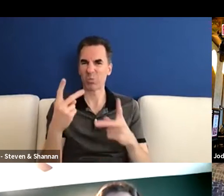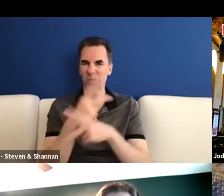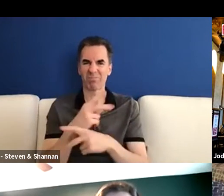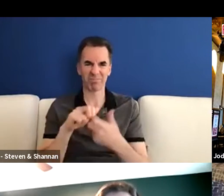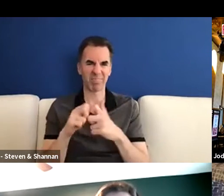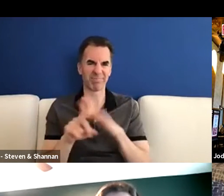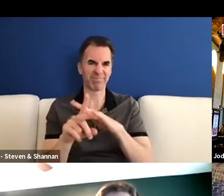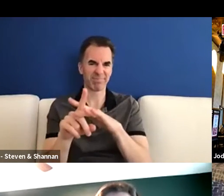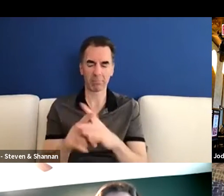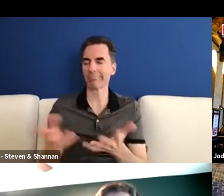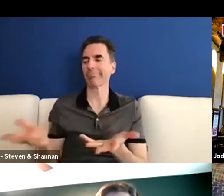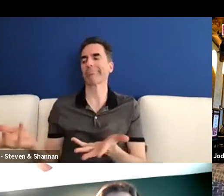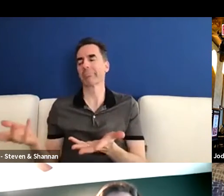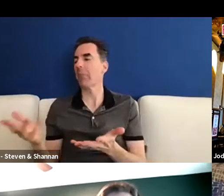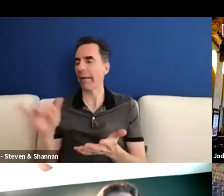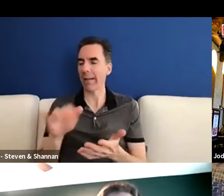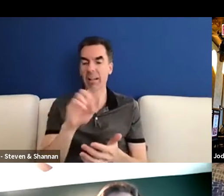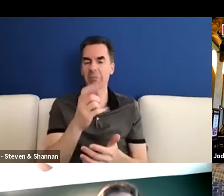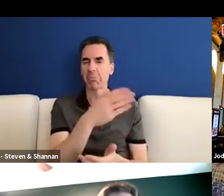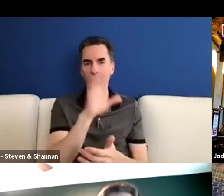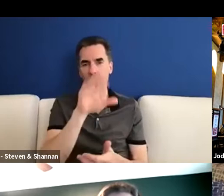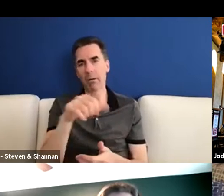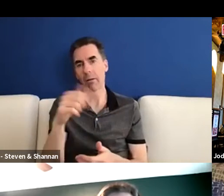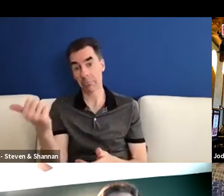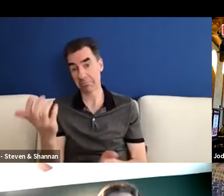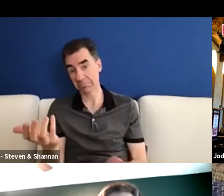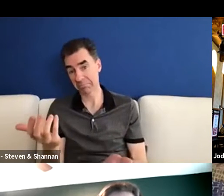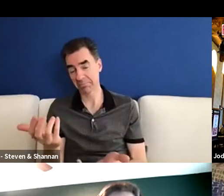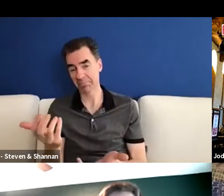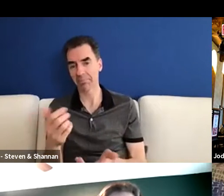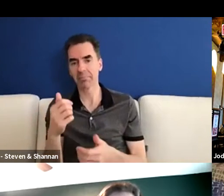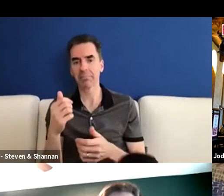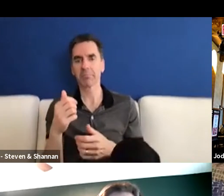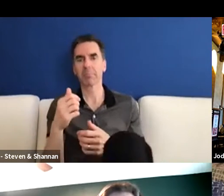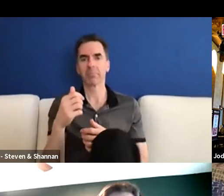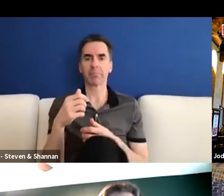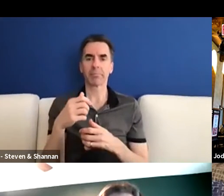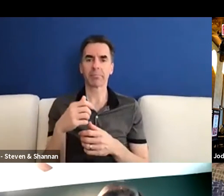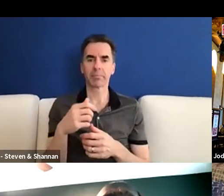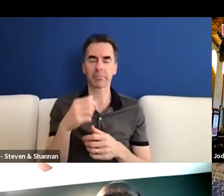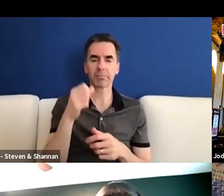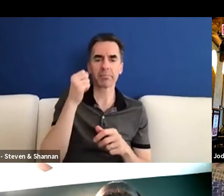Jodie Steeley: try it out. You remember when when we used to give examples, maybe some of you, I'm dating myself, where we would tell